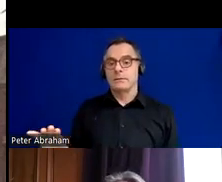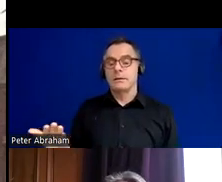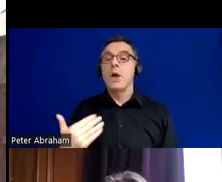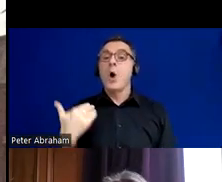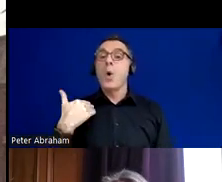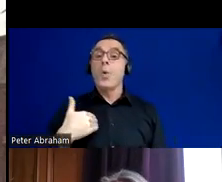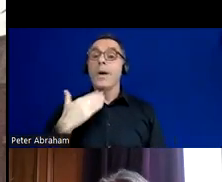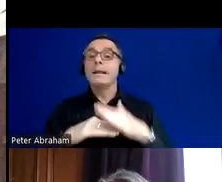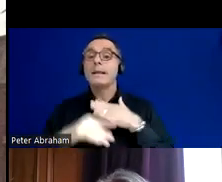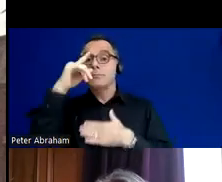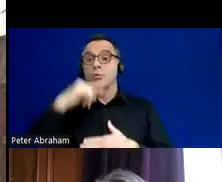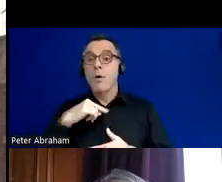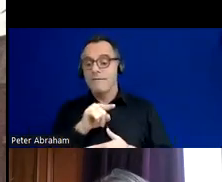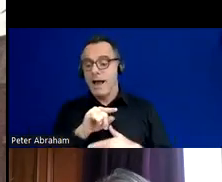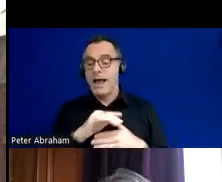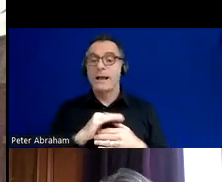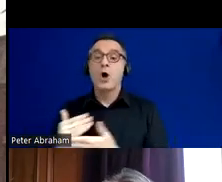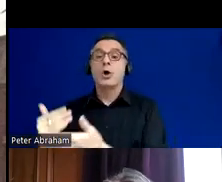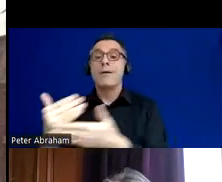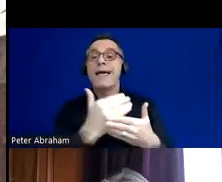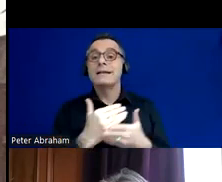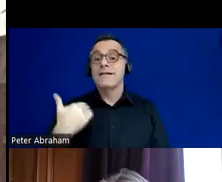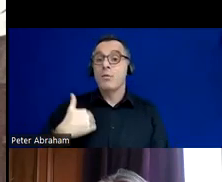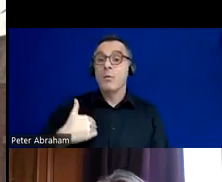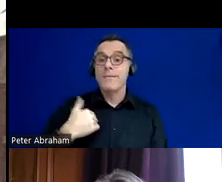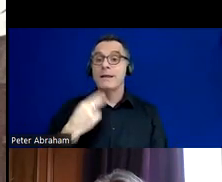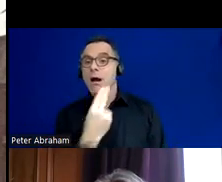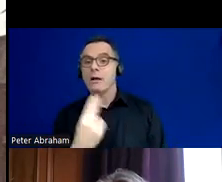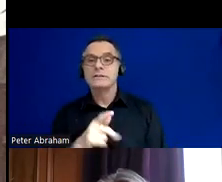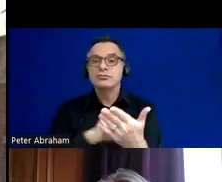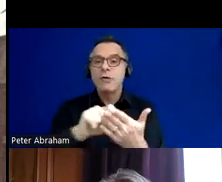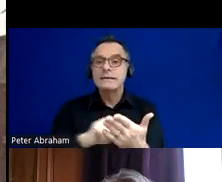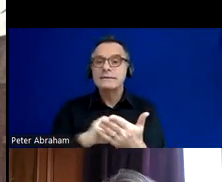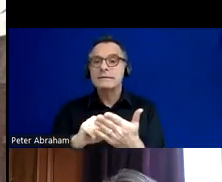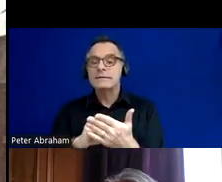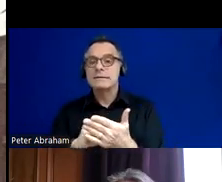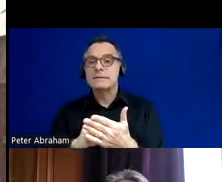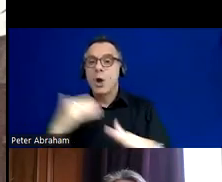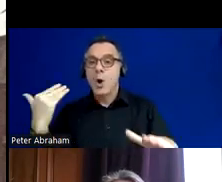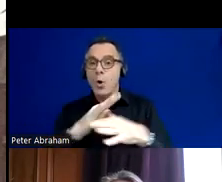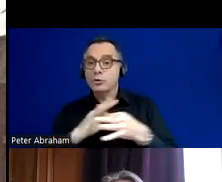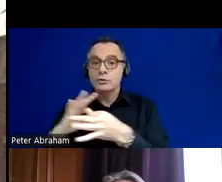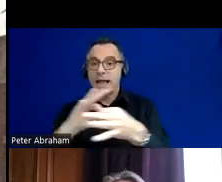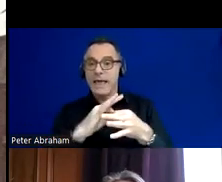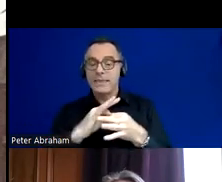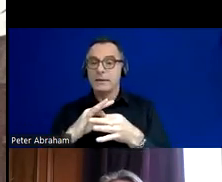was a collective of women artists and writers who got together to form a counter-programme